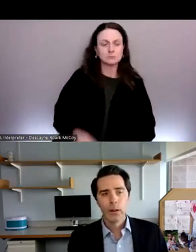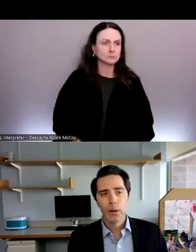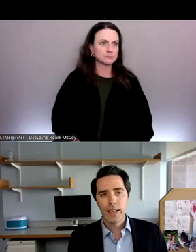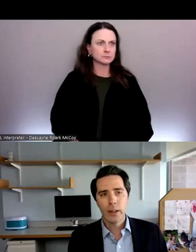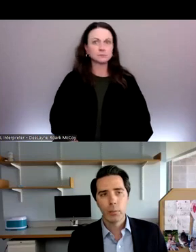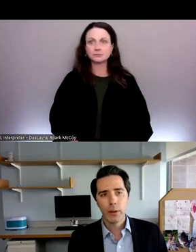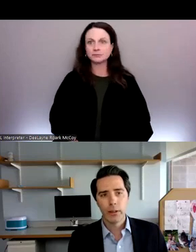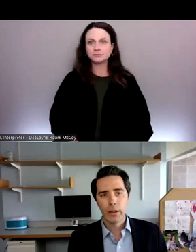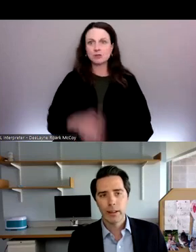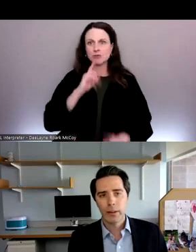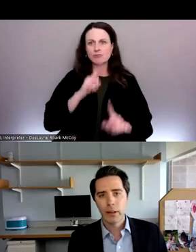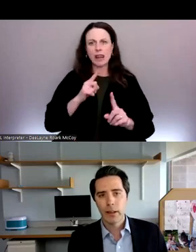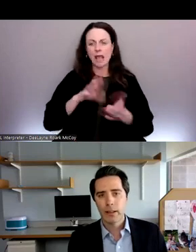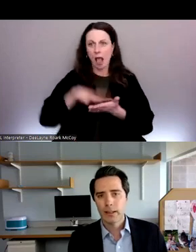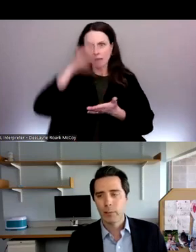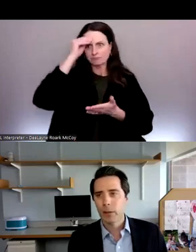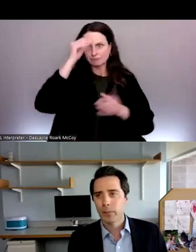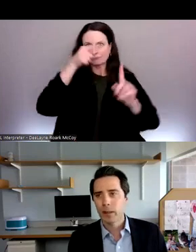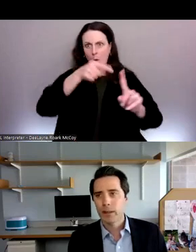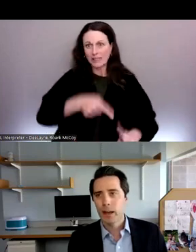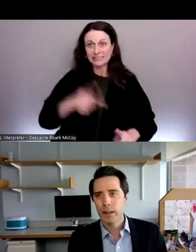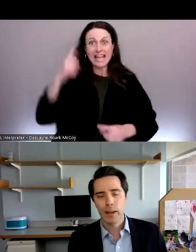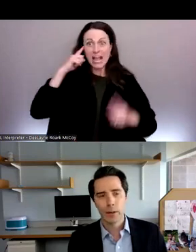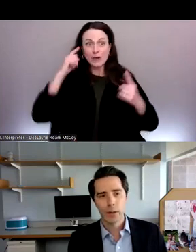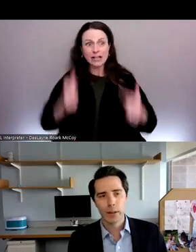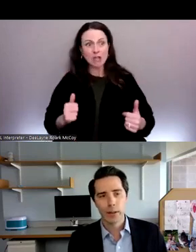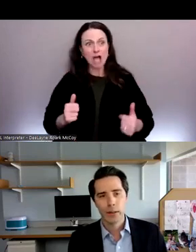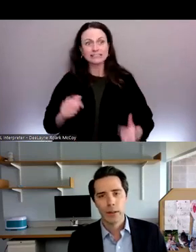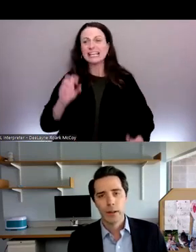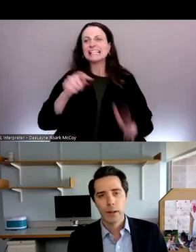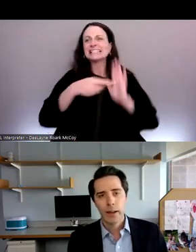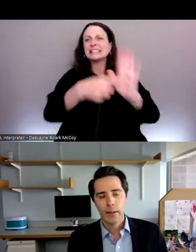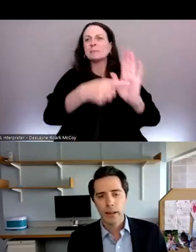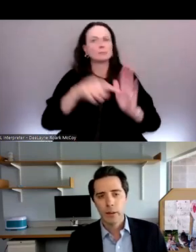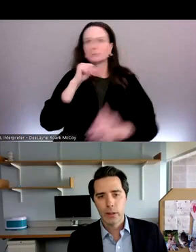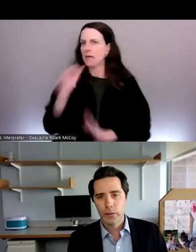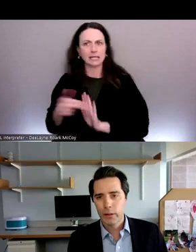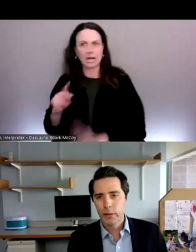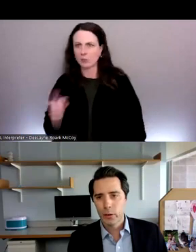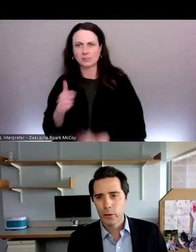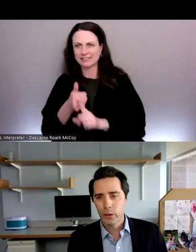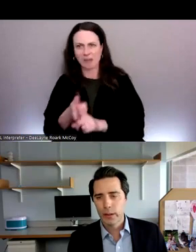so the take-home points are that hearing loss is a symptom it's not a diagnosis